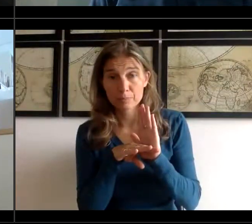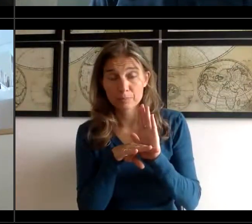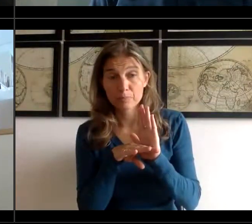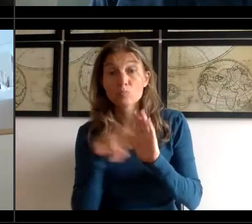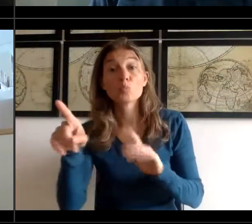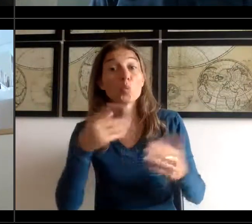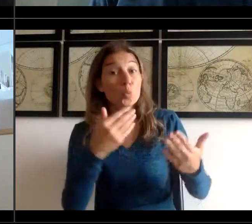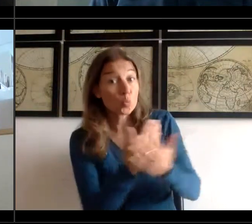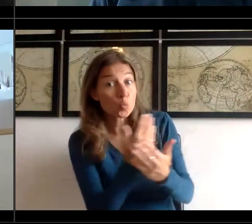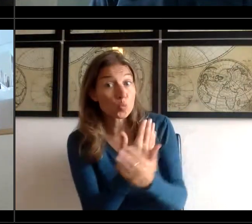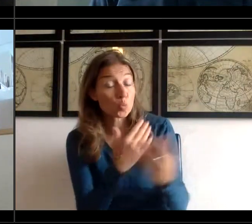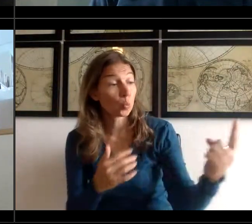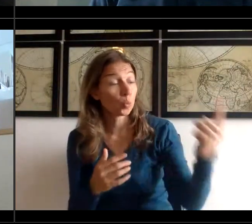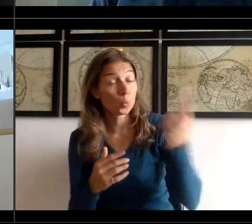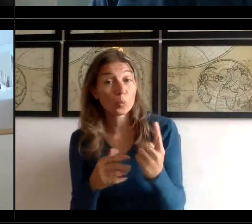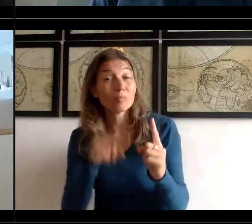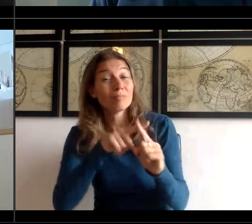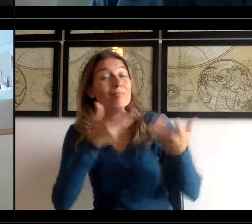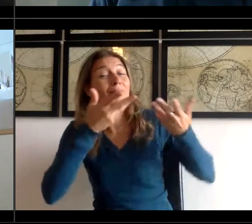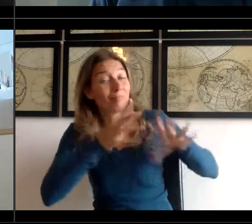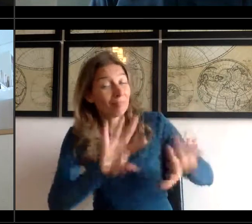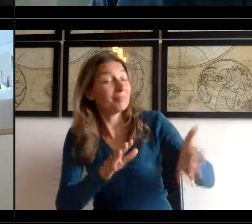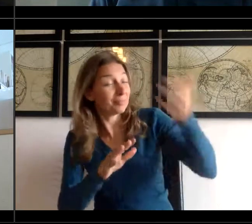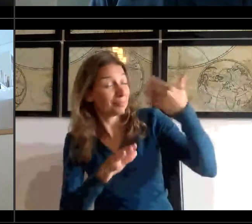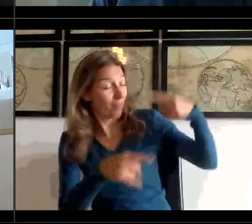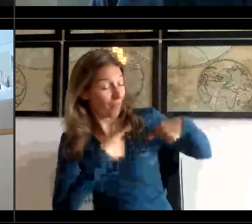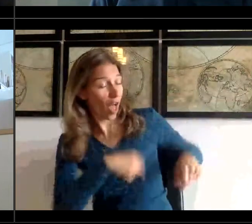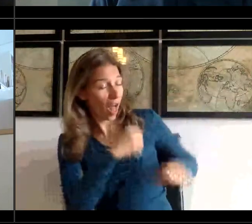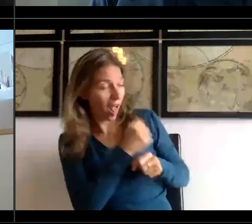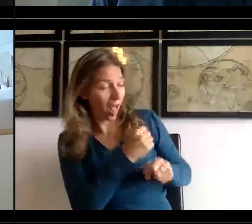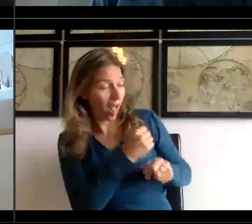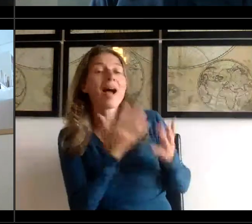who have previously been volunteers in the programme.